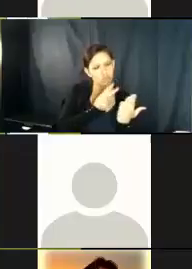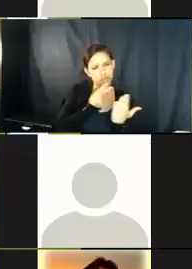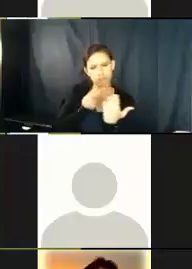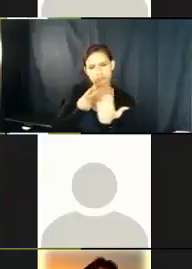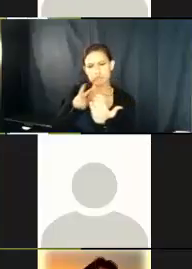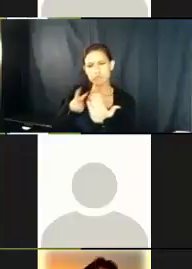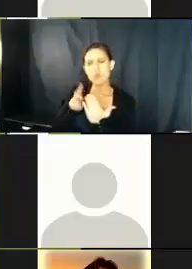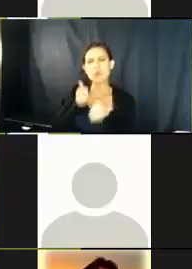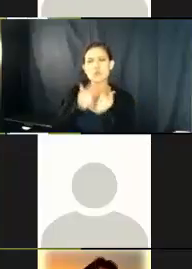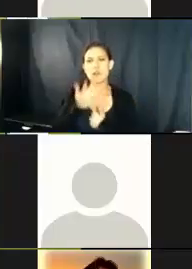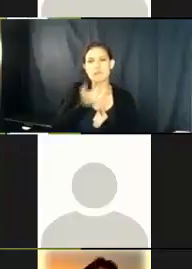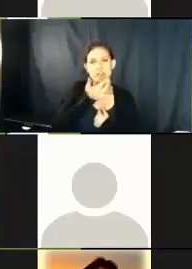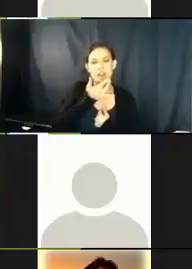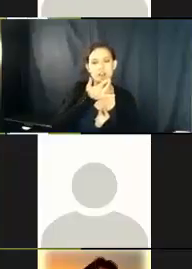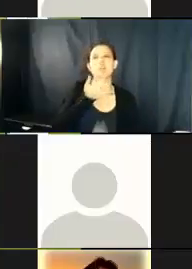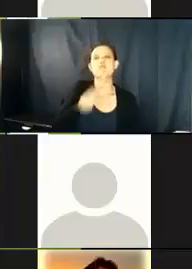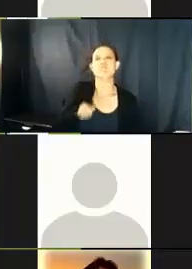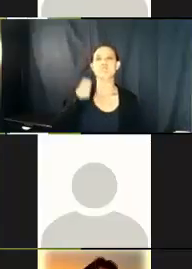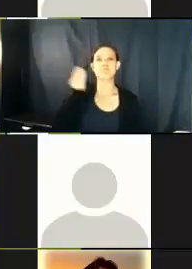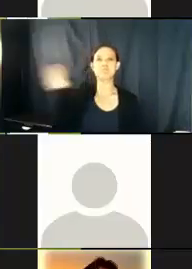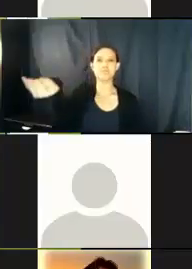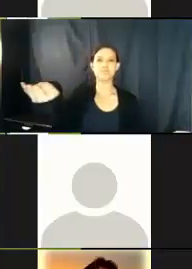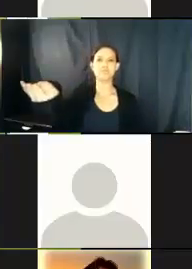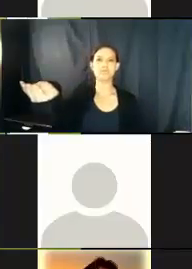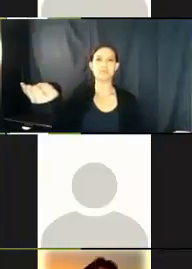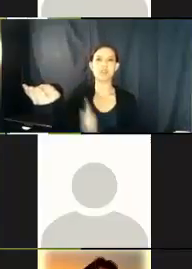favorite to then turn into their teacher as a graded assignment.